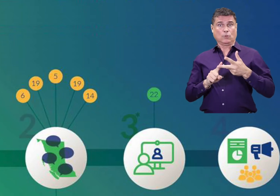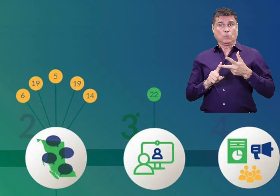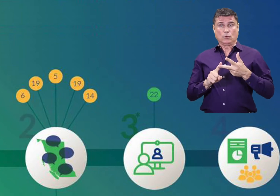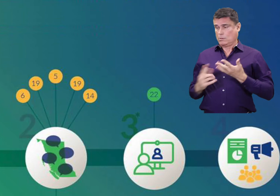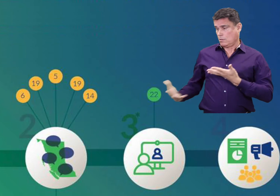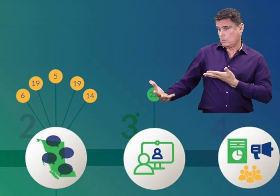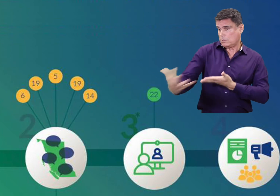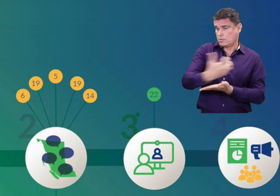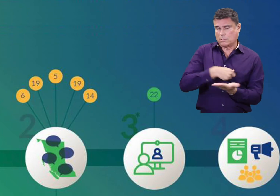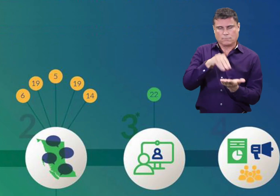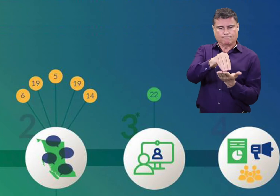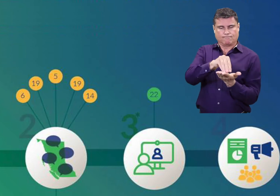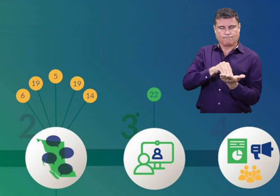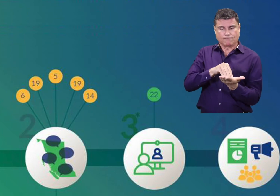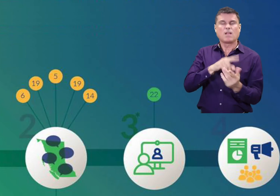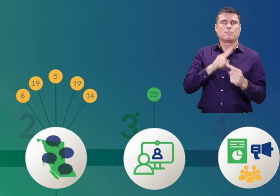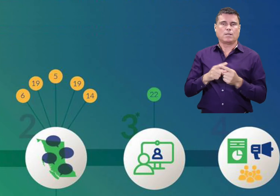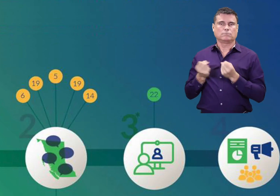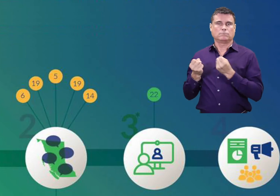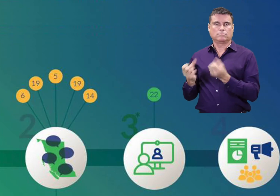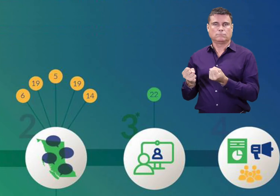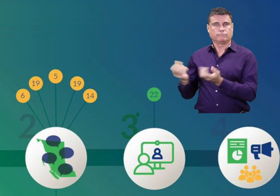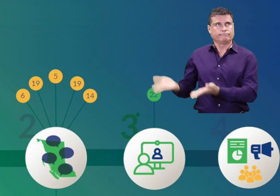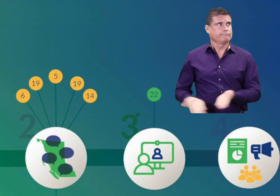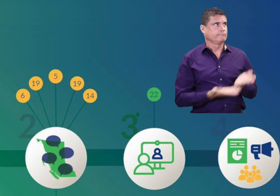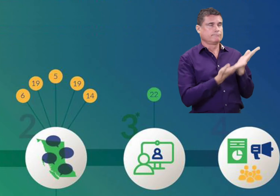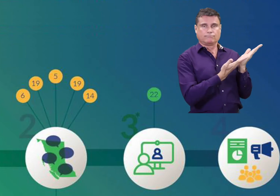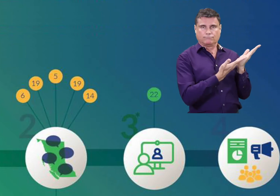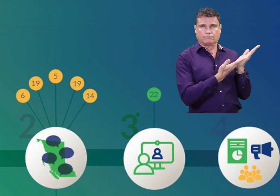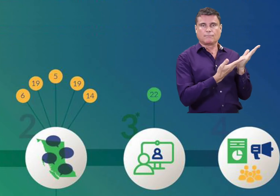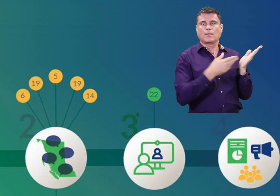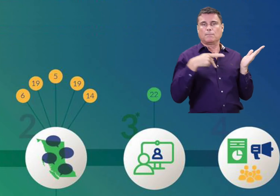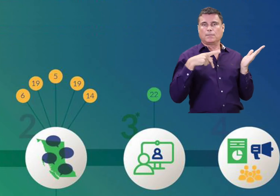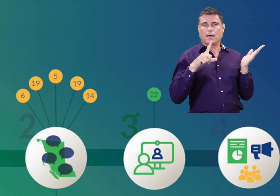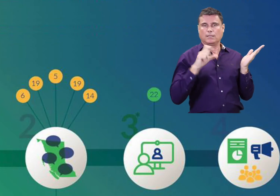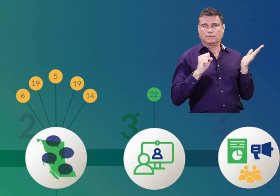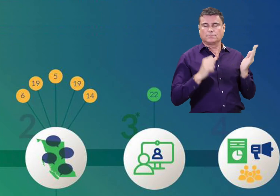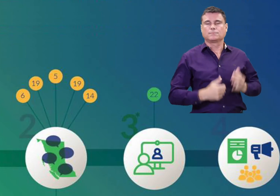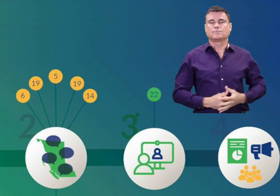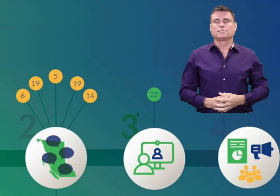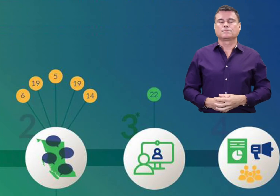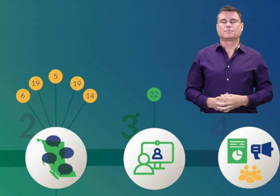3. A REPORT IN WRITTEN ENGLISH AND AMERICAN SIGN LANGUAGE PRESENTED TO PROVINCIAL LANGUAGE SERVICE (PLS).